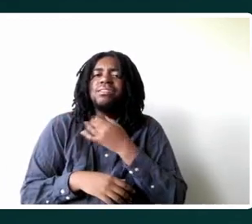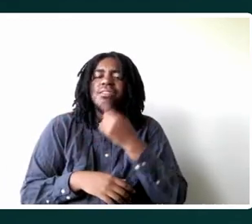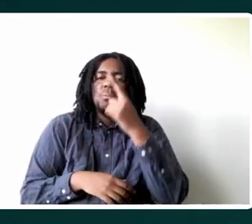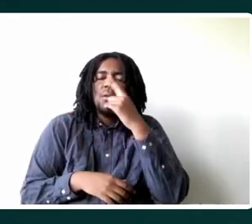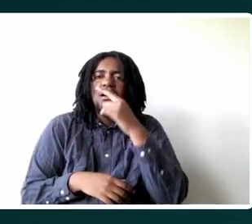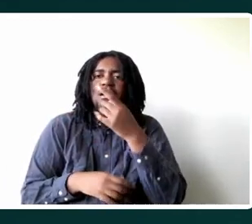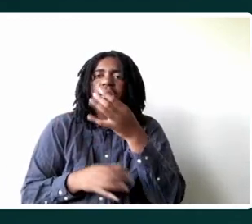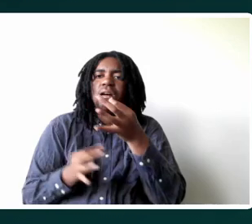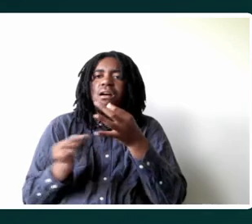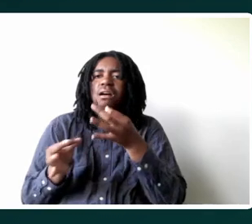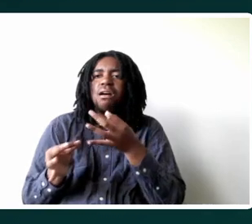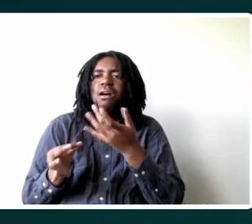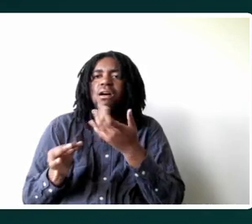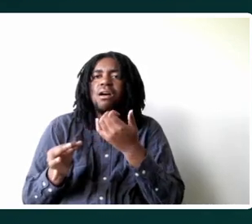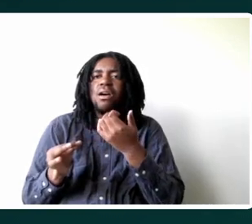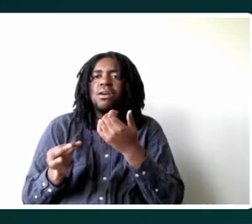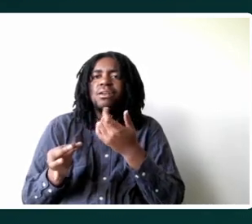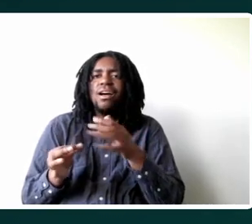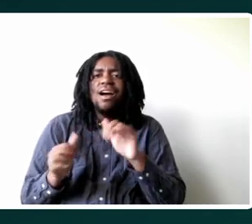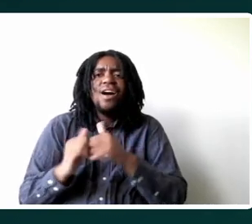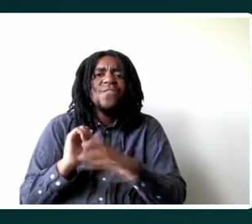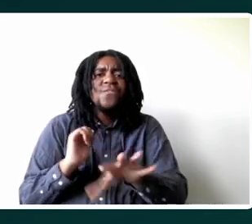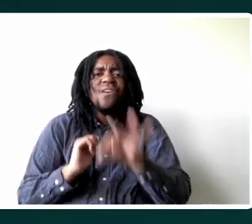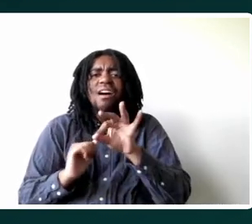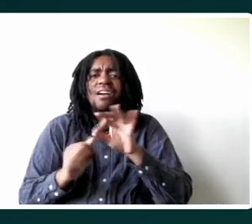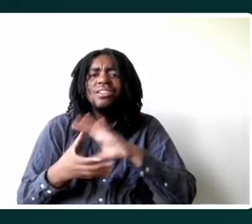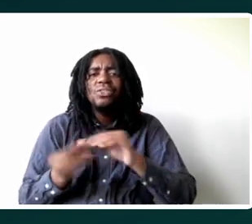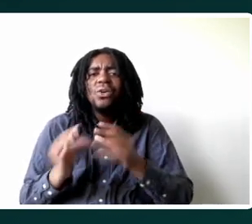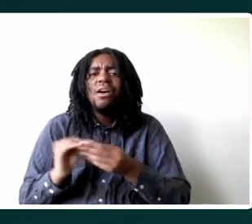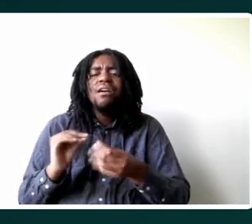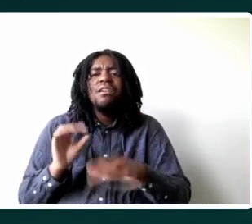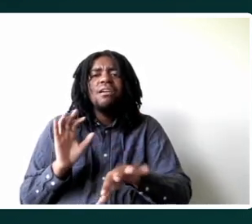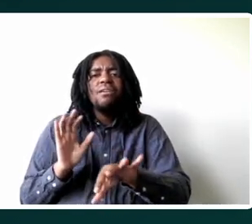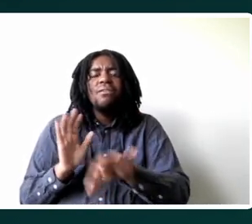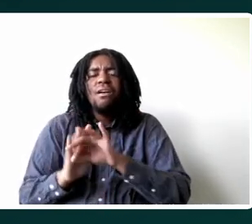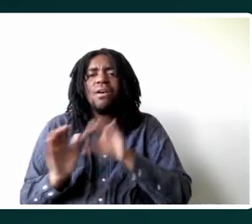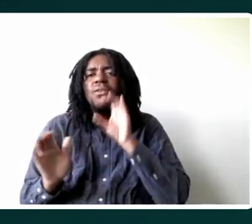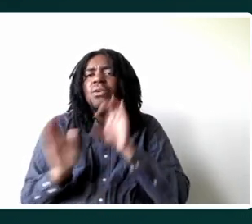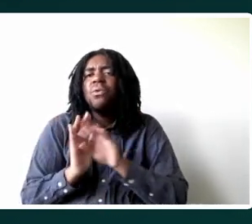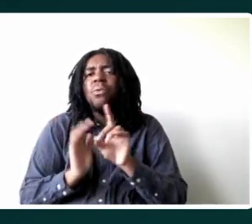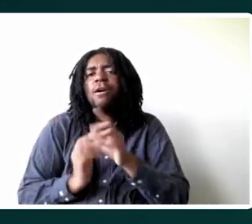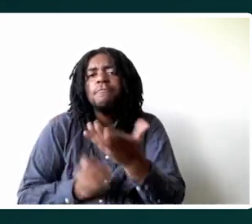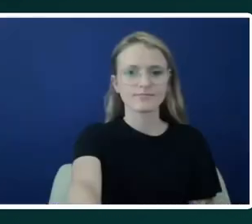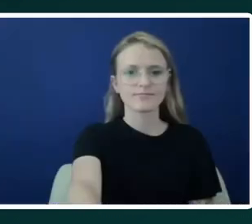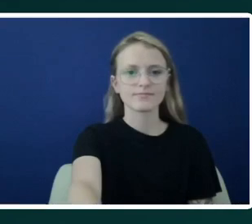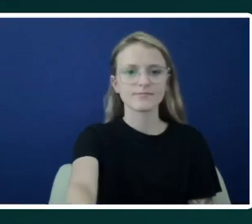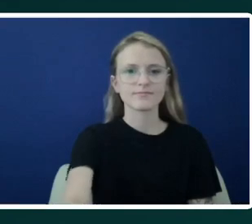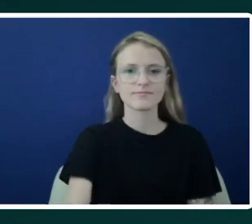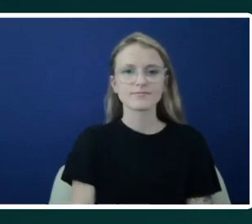you go for stories, where do you go for photos, information, that sort of thing? Samir Meghelli: Yeah. I mean, there are so